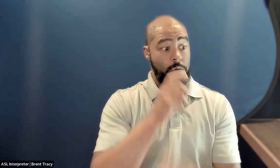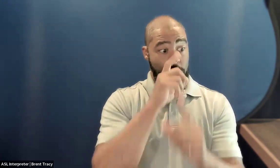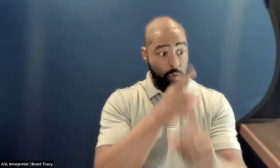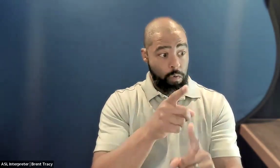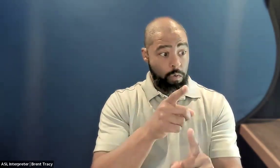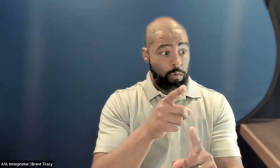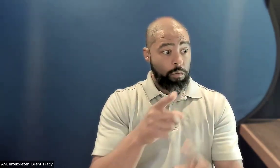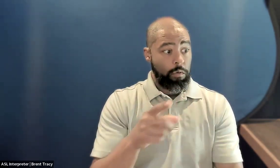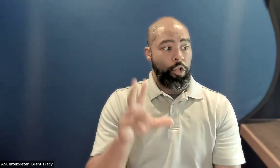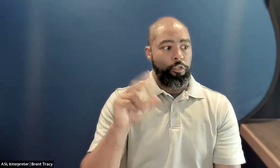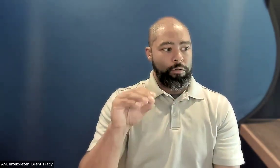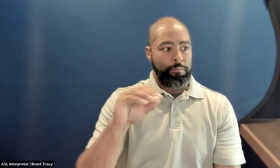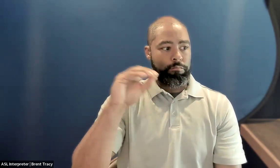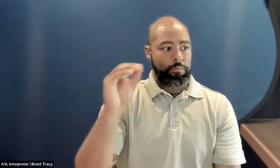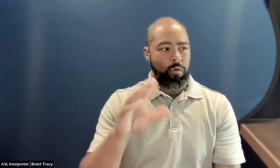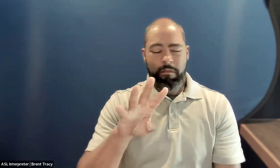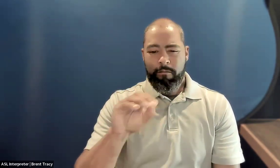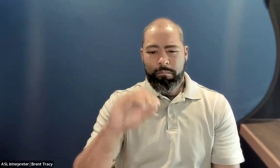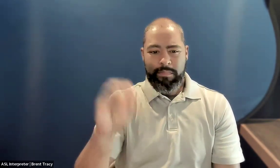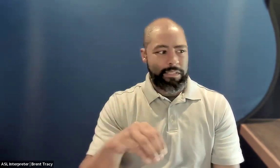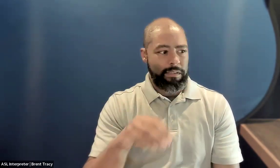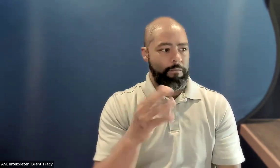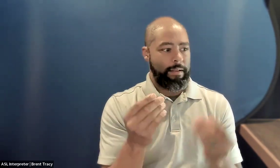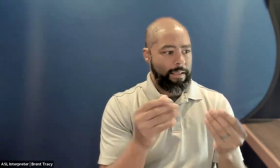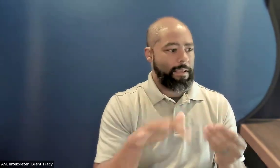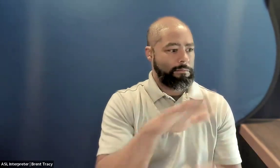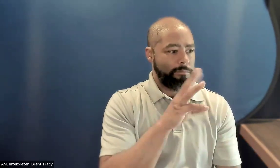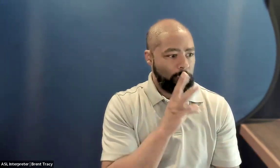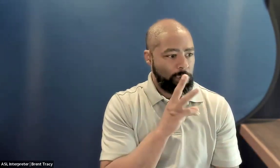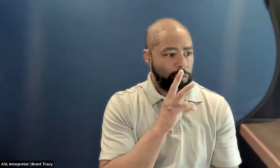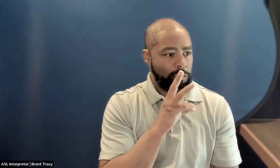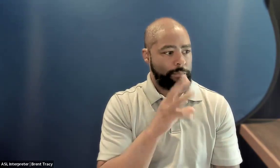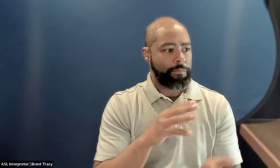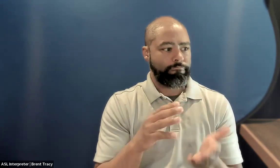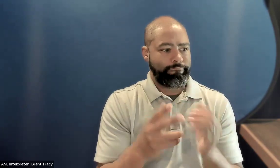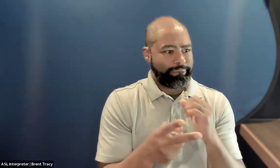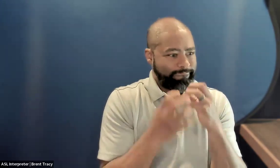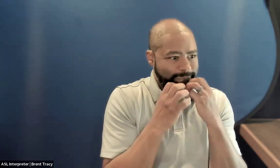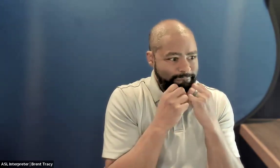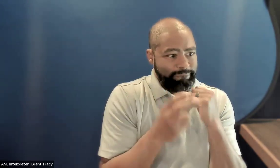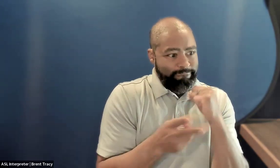permanently by 2050 as well as creating new tree cover 64,400 acres by 2050.